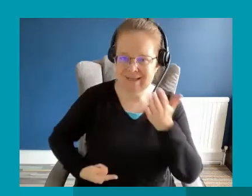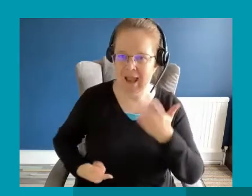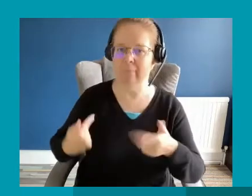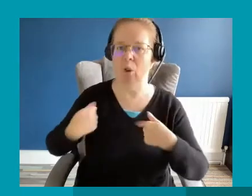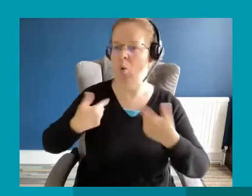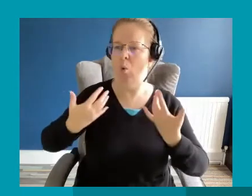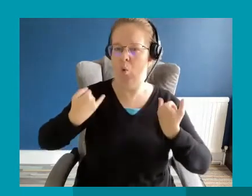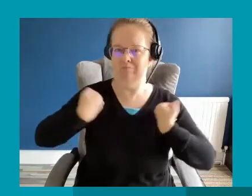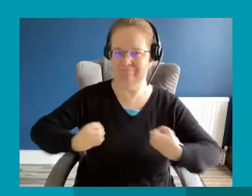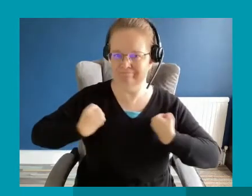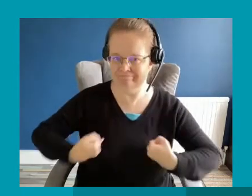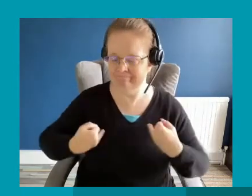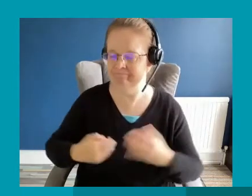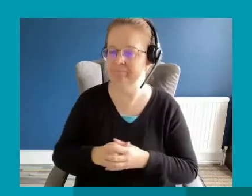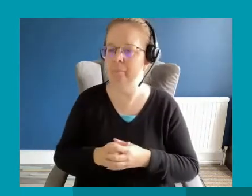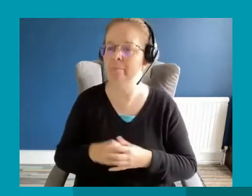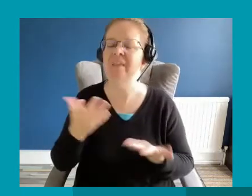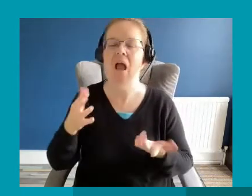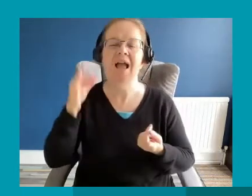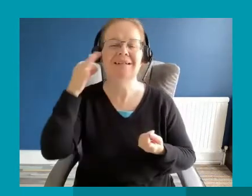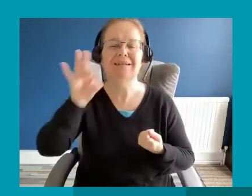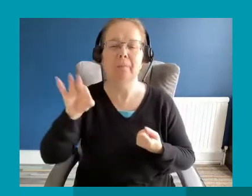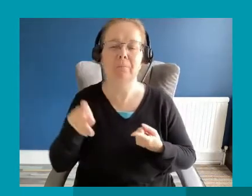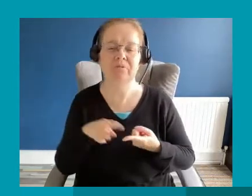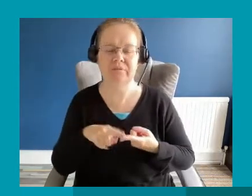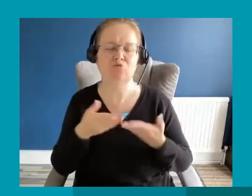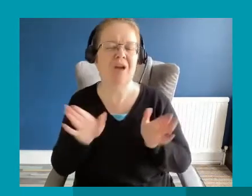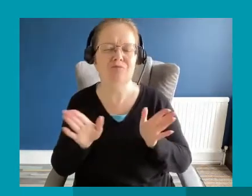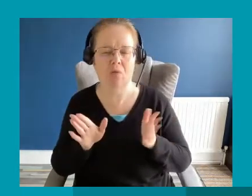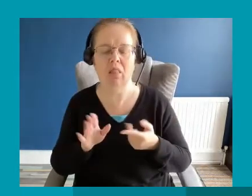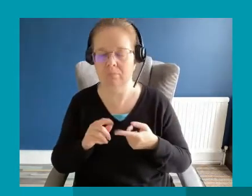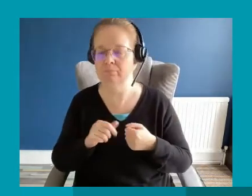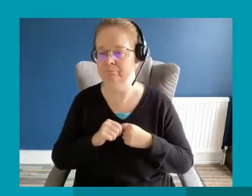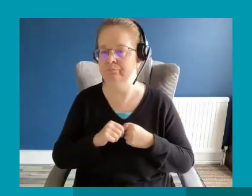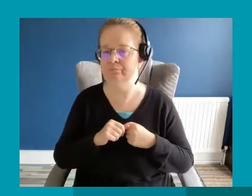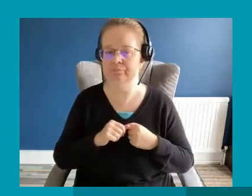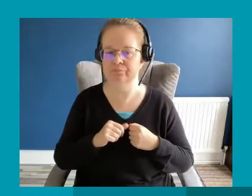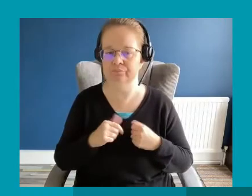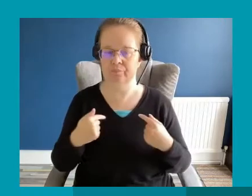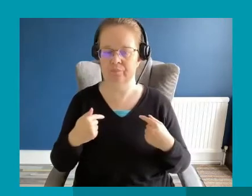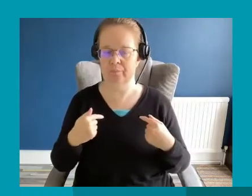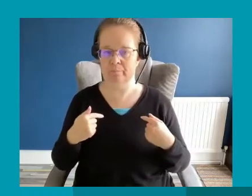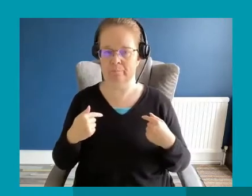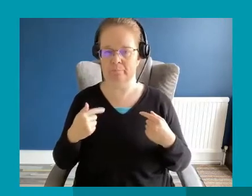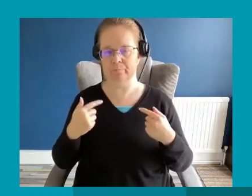So here's just some general tips. And I've kind of framed them.